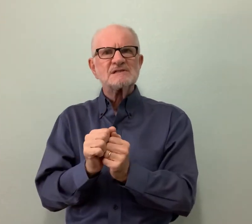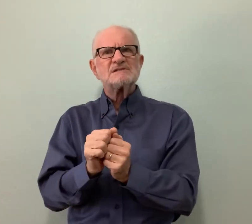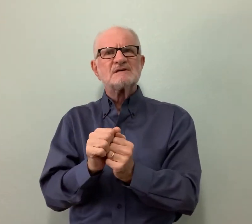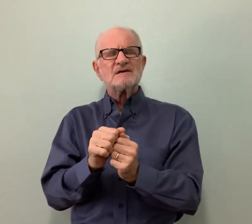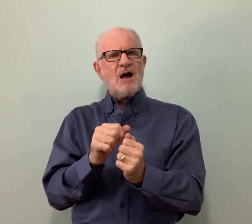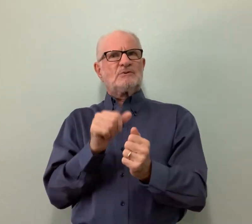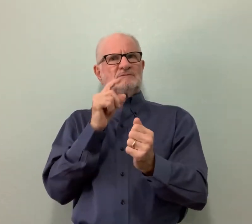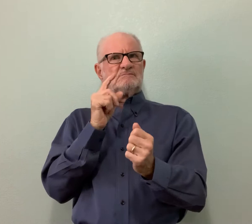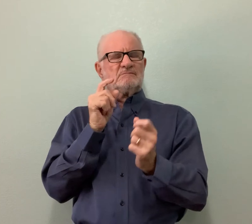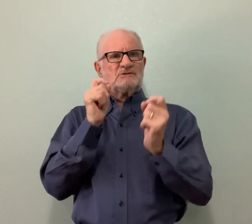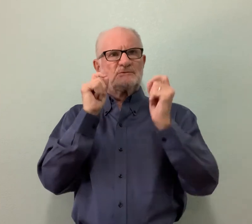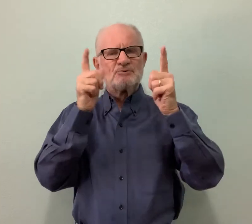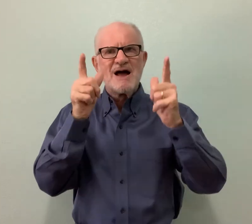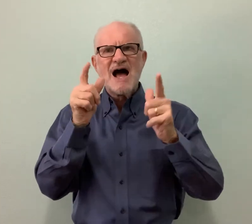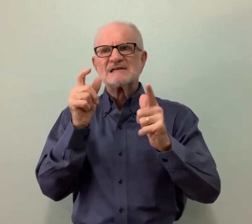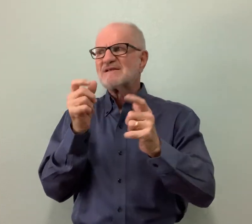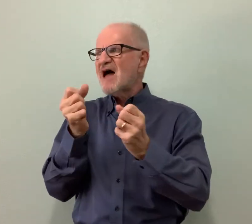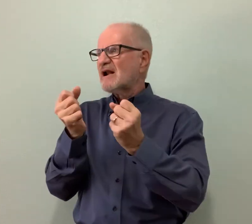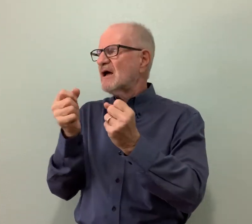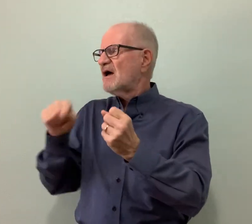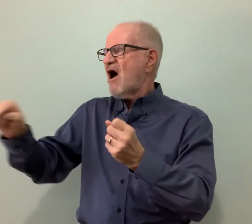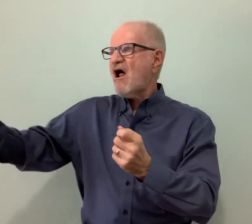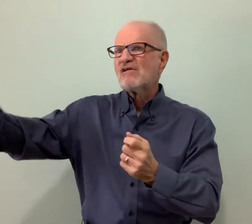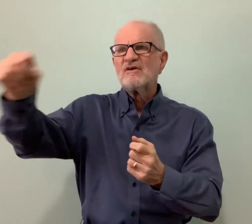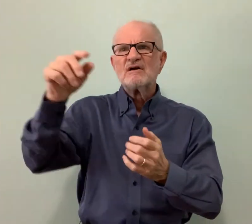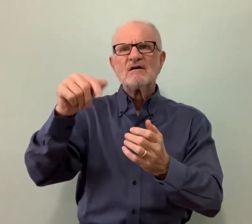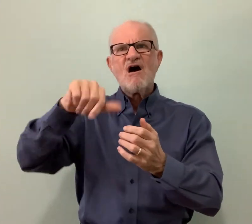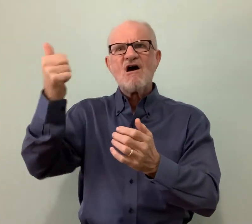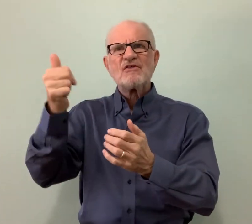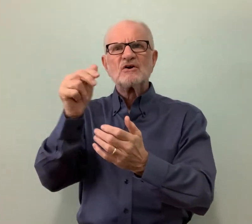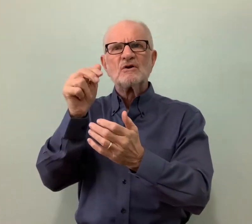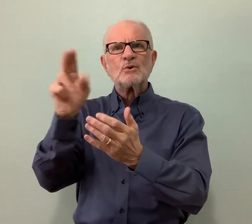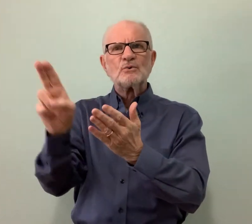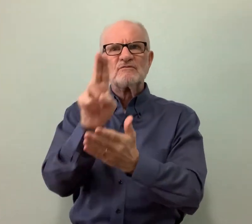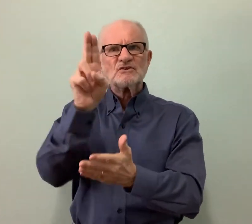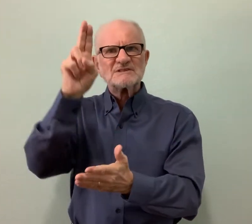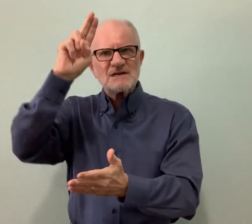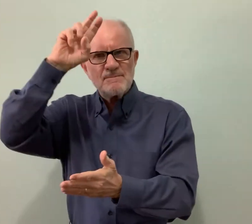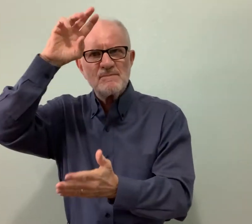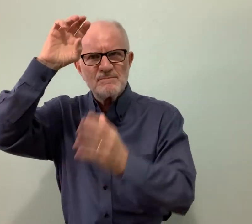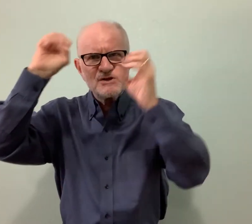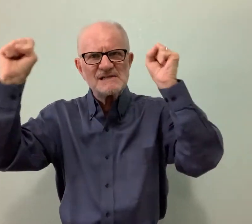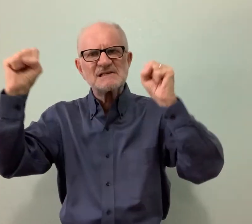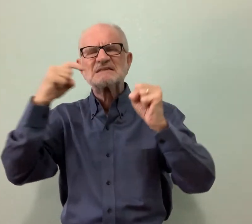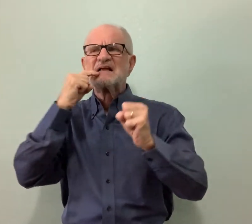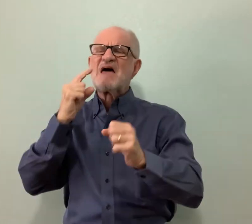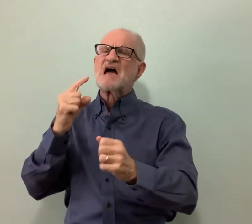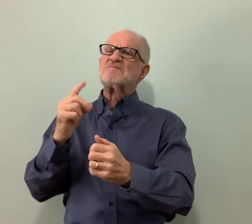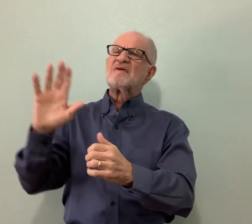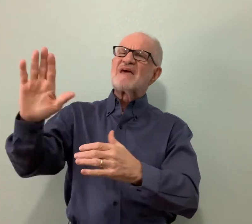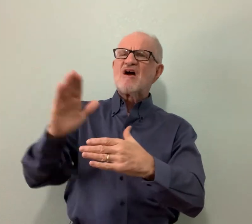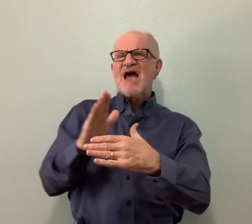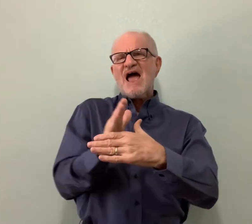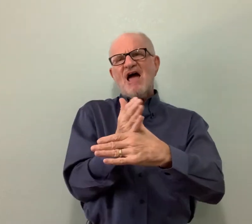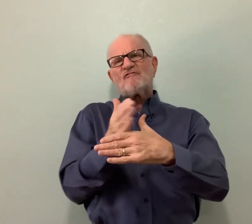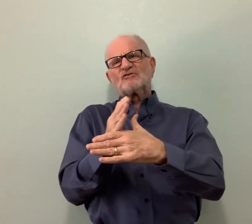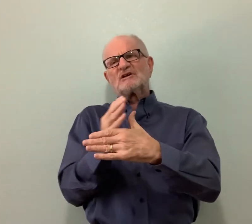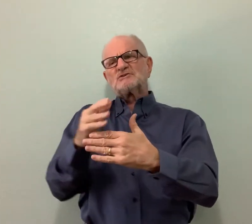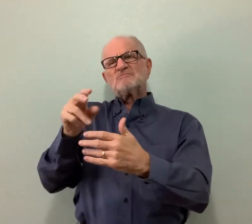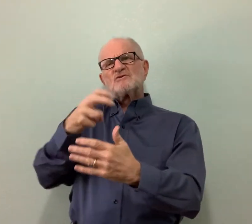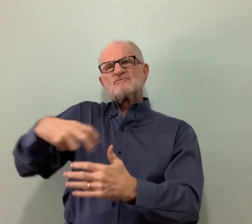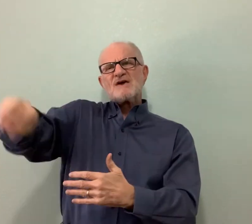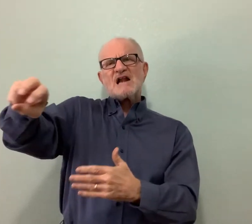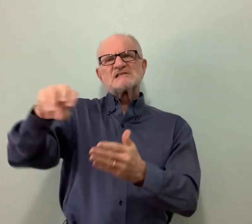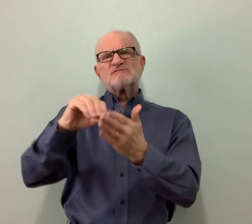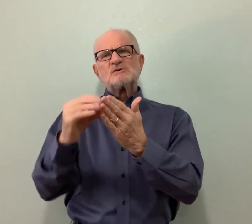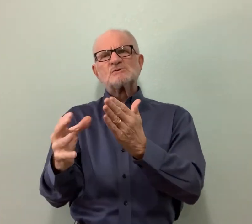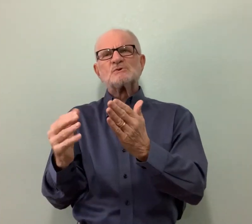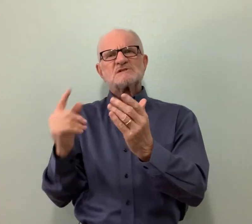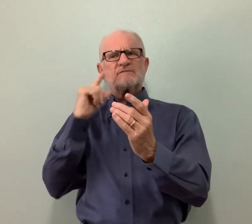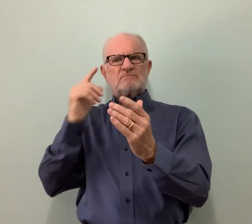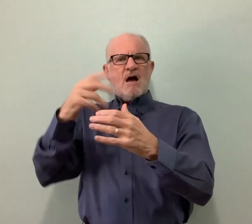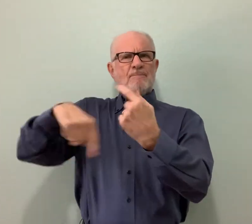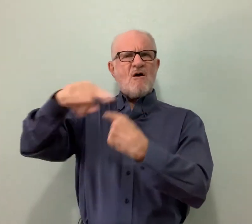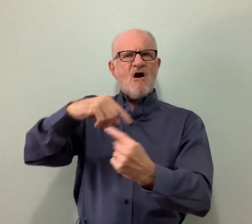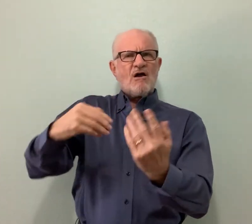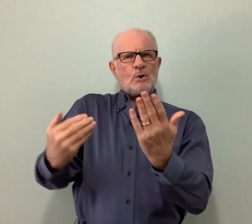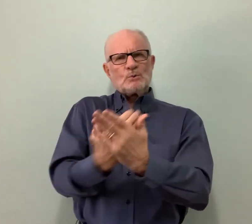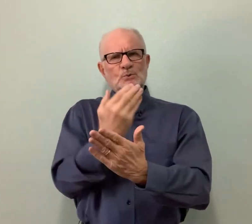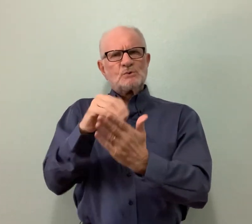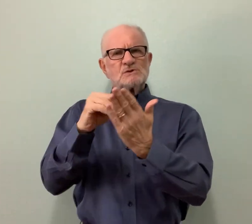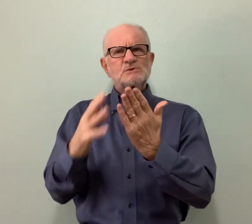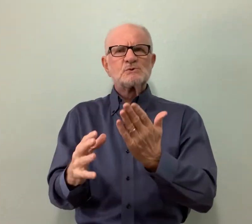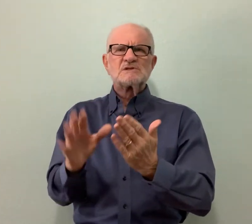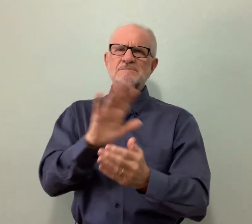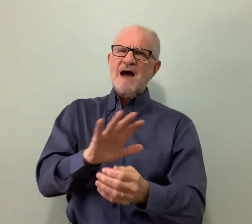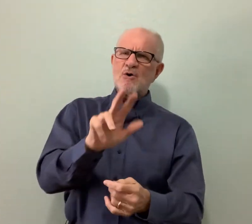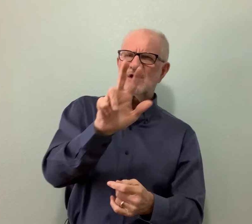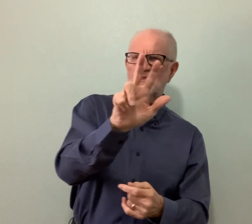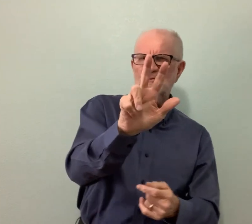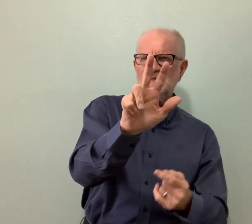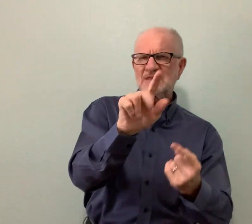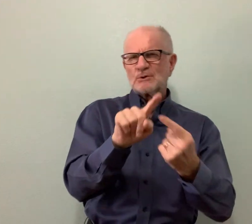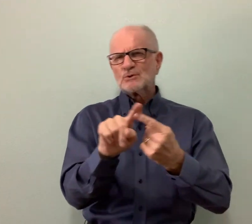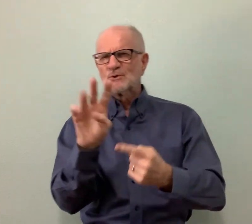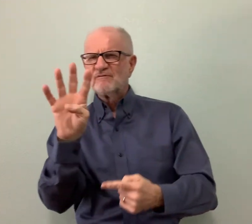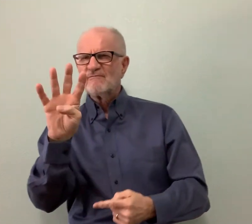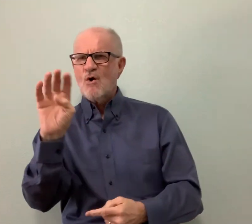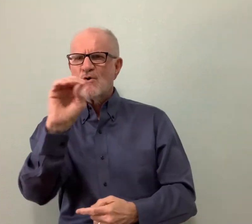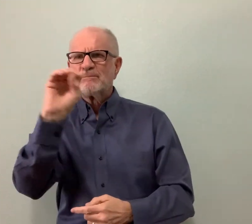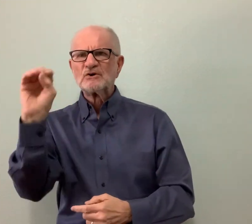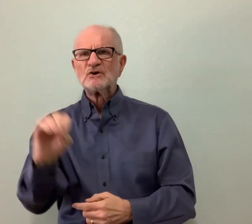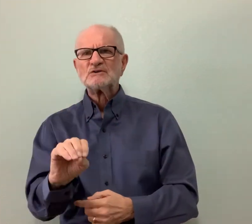I was really surprised that a lot of the other university presidents said their average transfer rate among new students was about 3-4%.